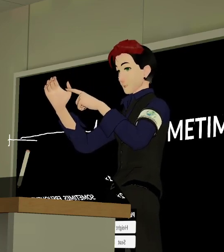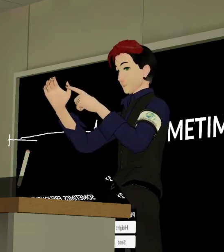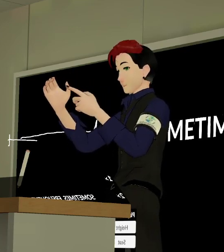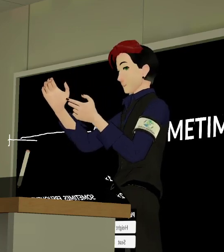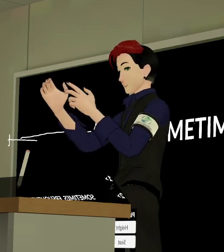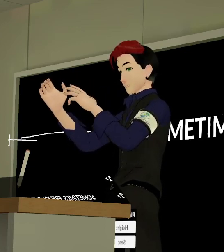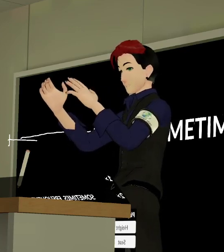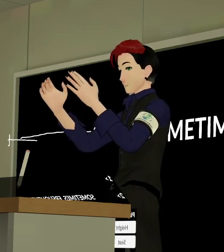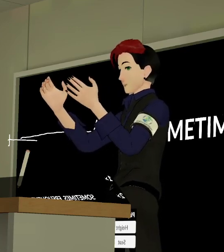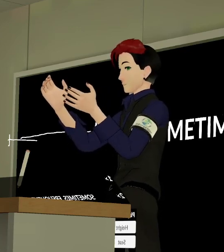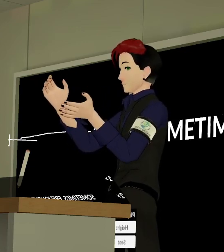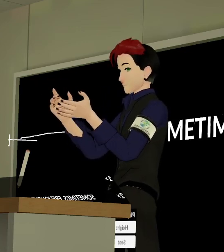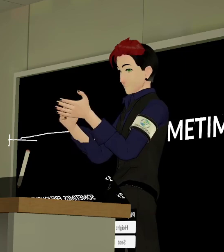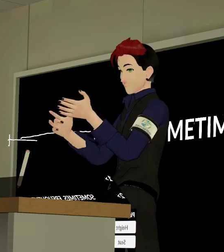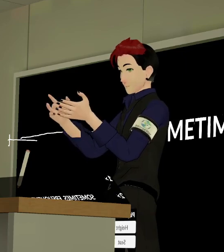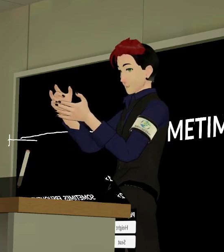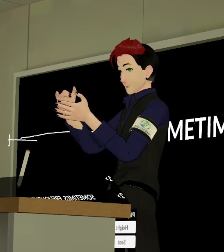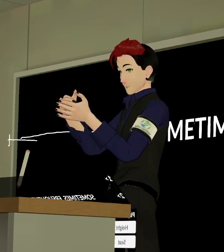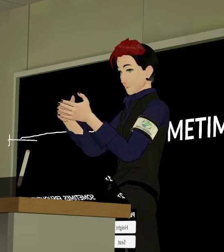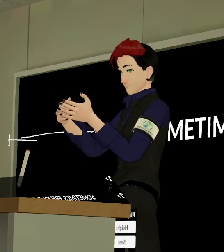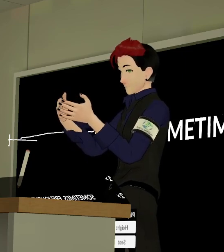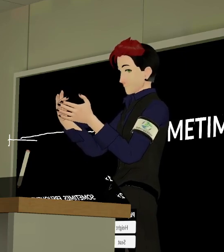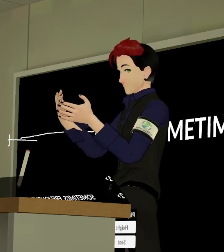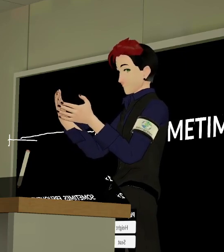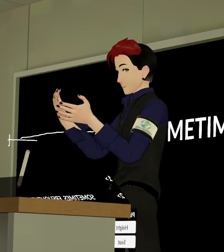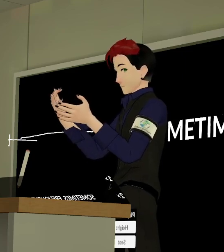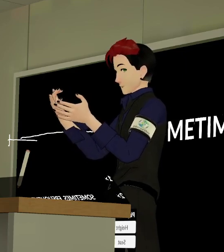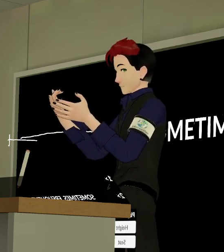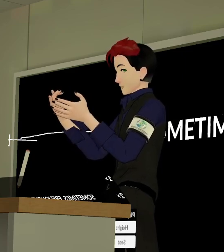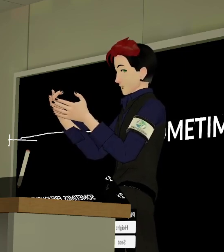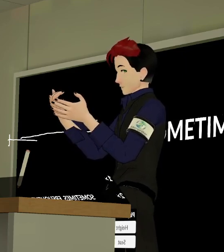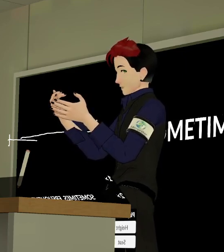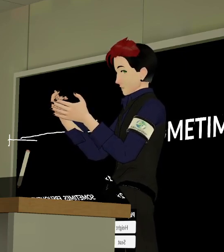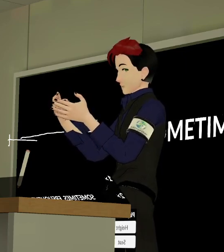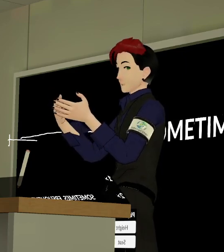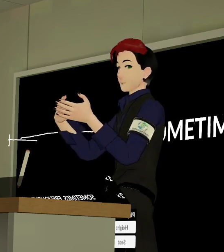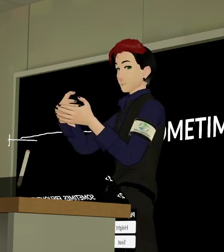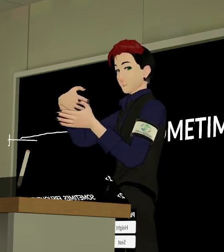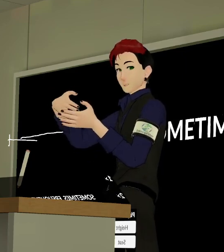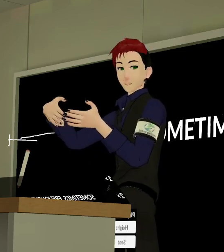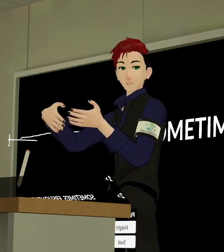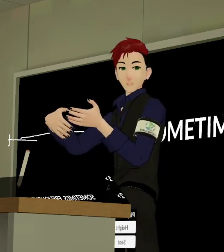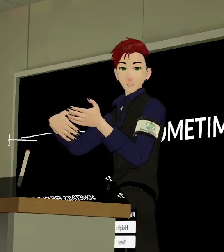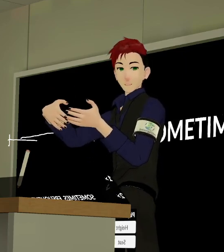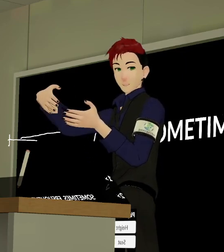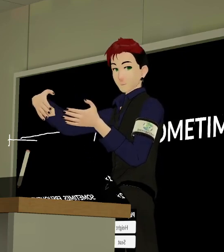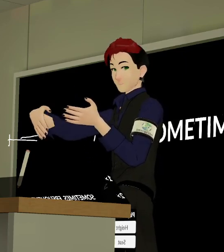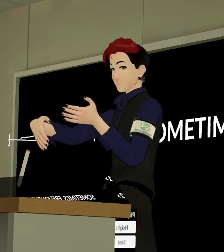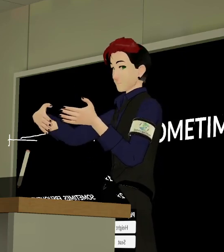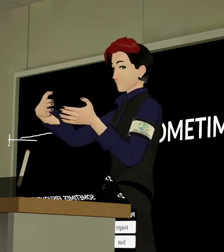come down it's going to stay up we're going to go and the second i move it it goes away we're going to go often